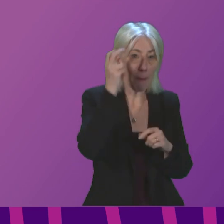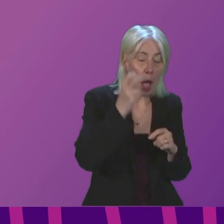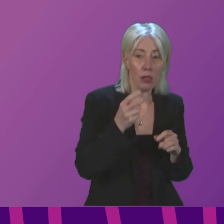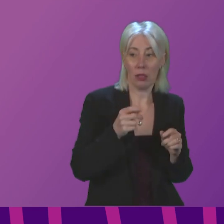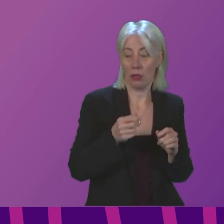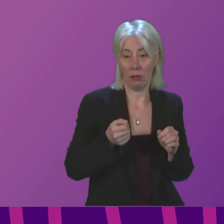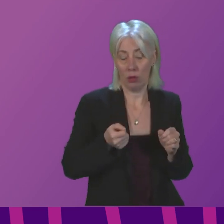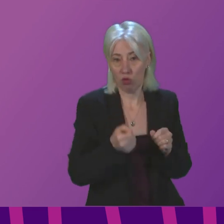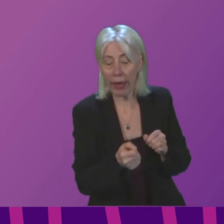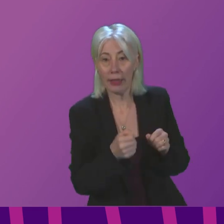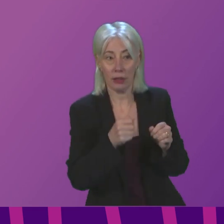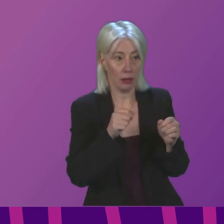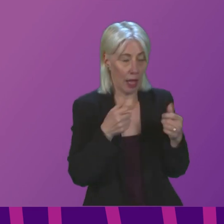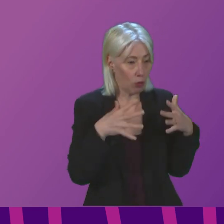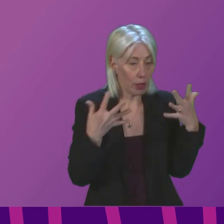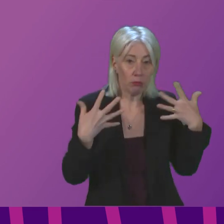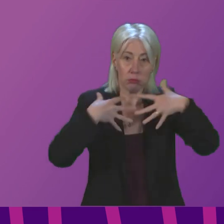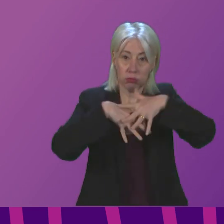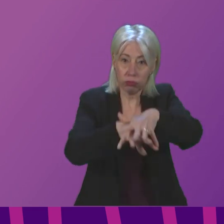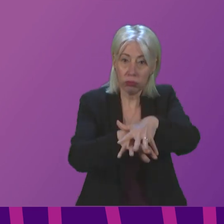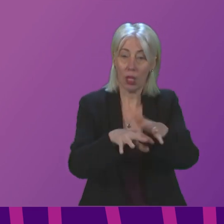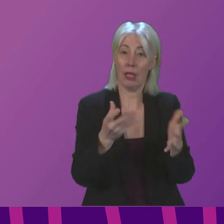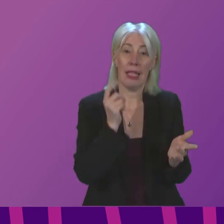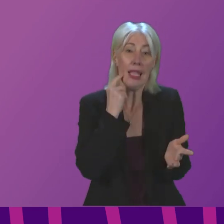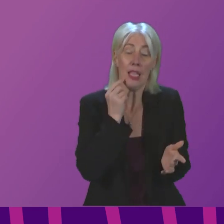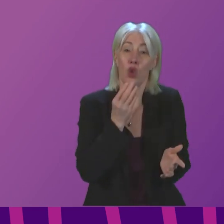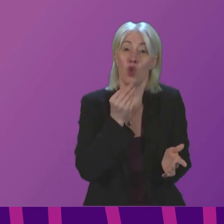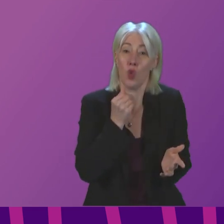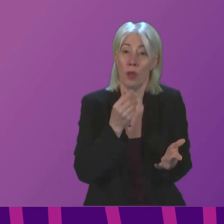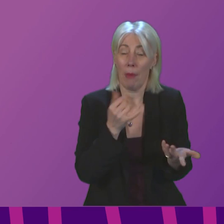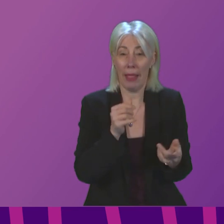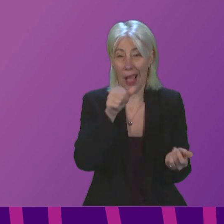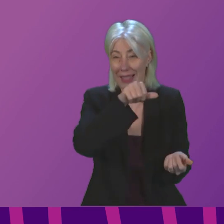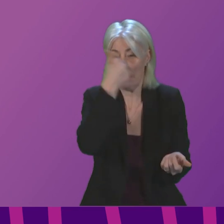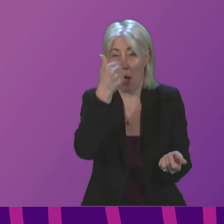on our public transport networks being able to be made using some form of smart ticketing